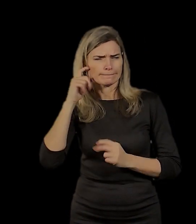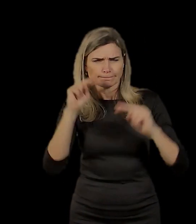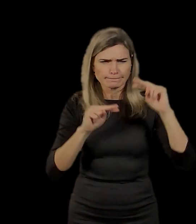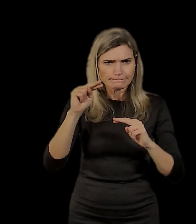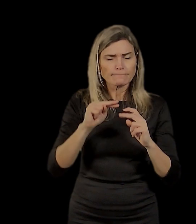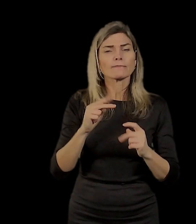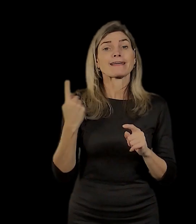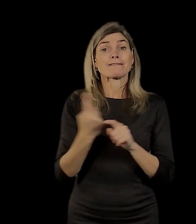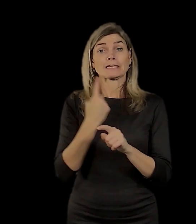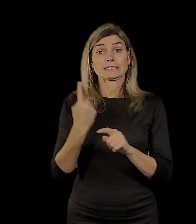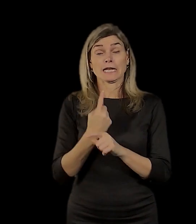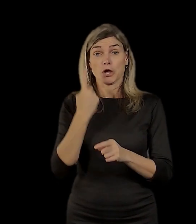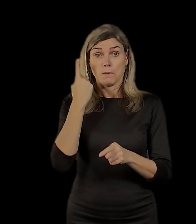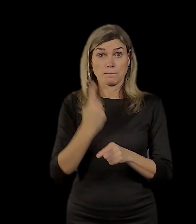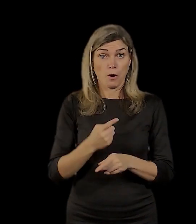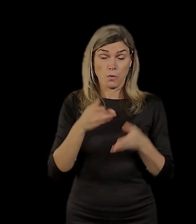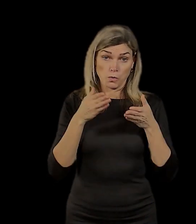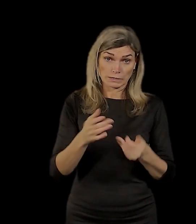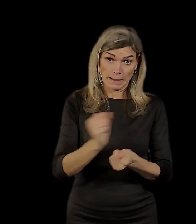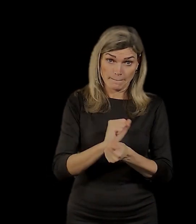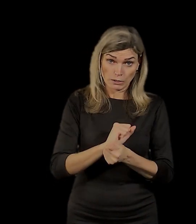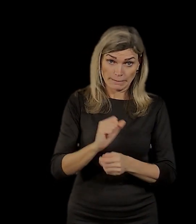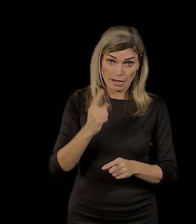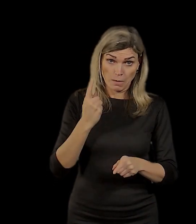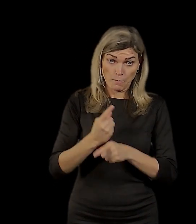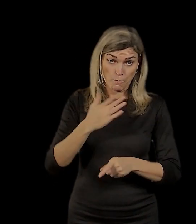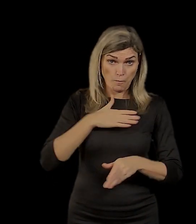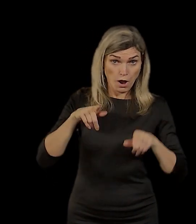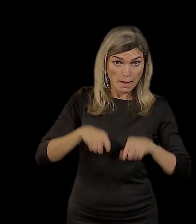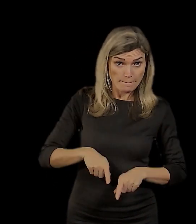And that is why we agreed to prepare a conceptual study. Let's say